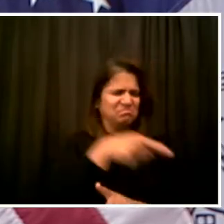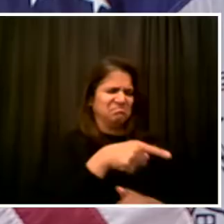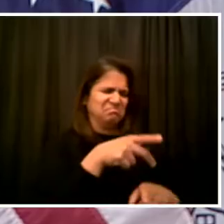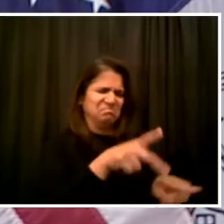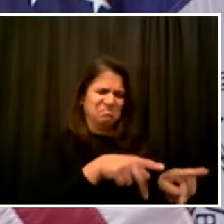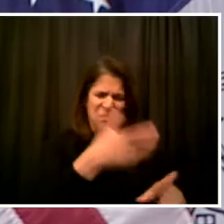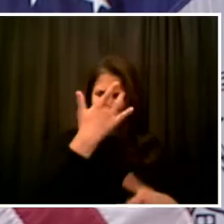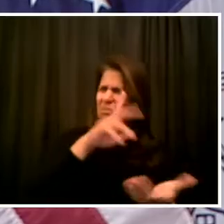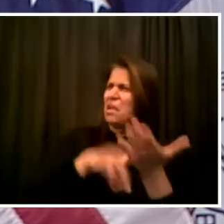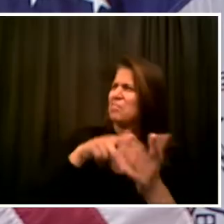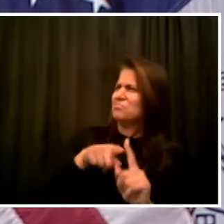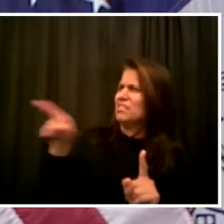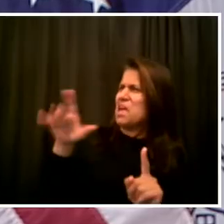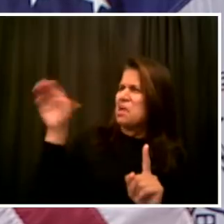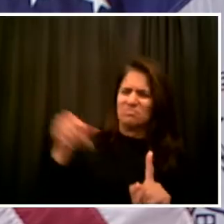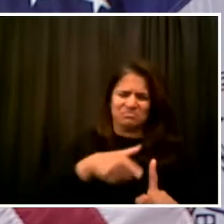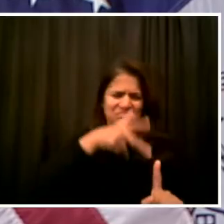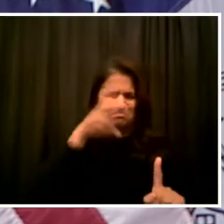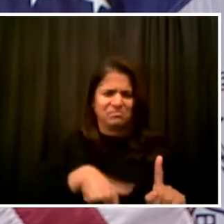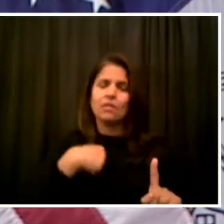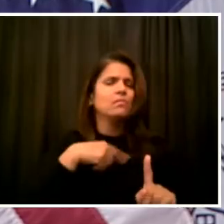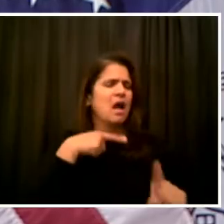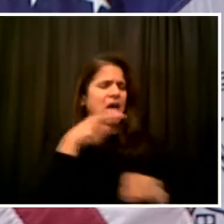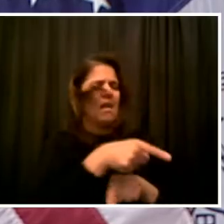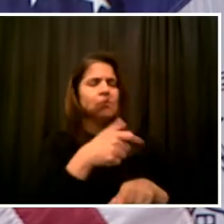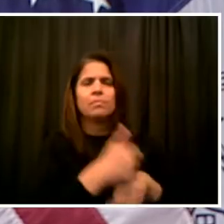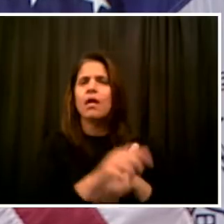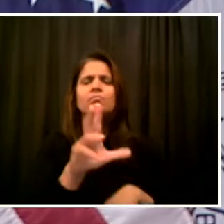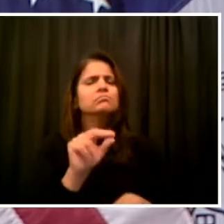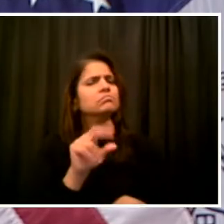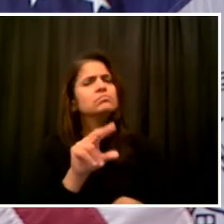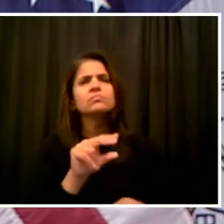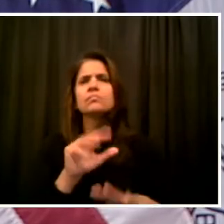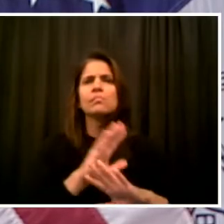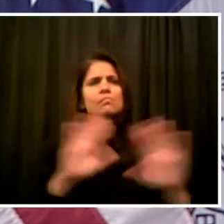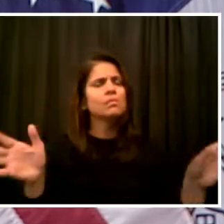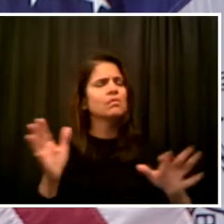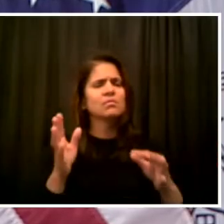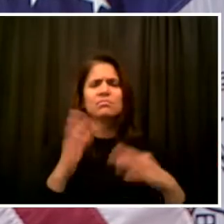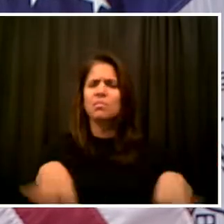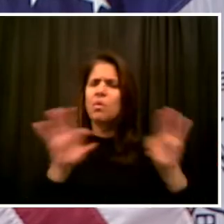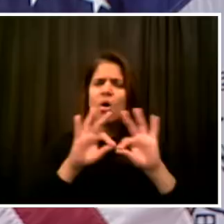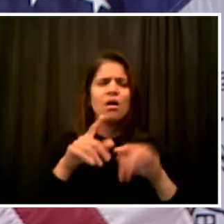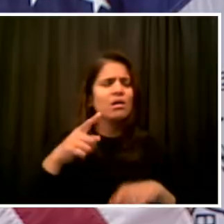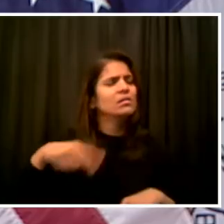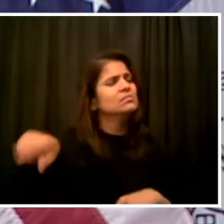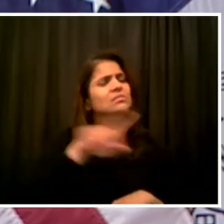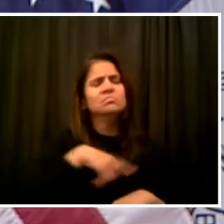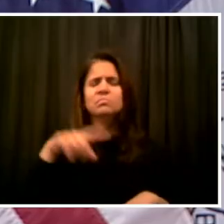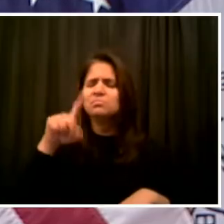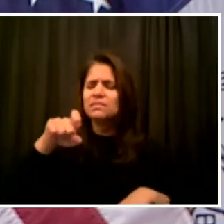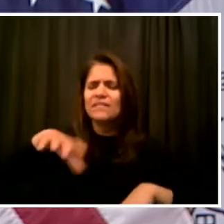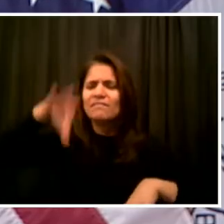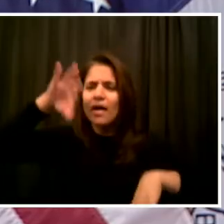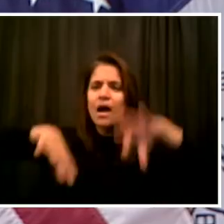PART OF IT, I ASSURE YOU THERE WERE PLENTY OF CHECKS AND ALBACENS INVLOVE, DBUT THEY HAVE TO COME UP WITH MATERIAL. BUT NOW AS WE